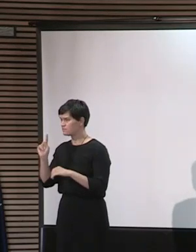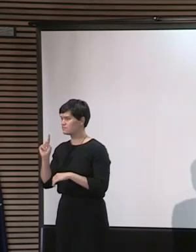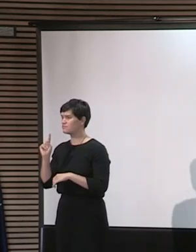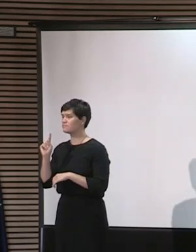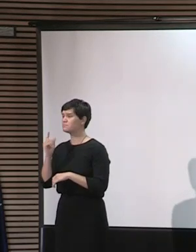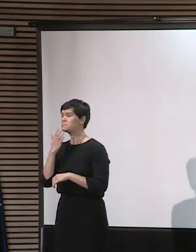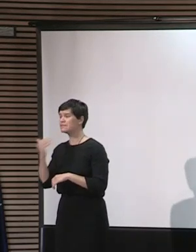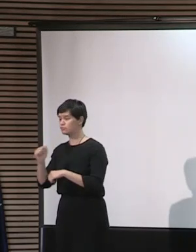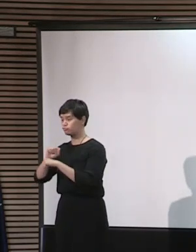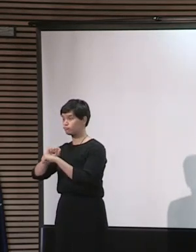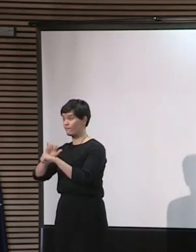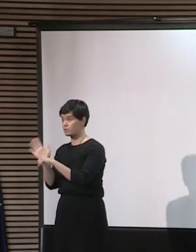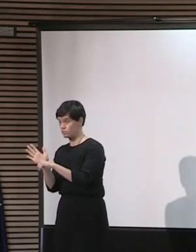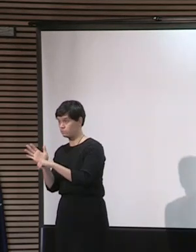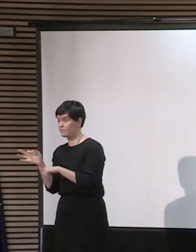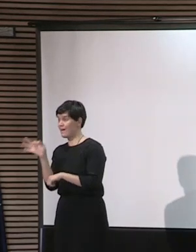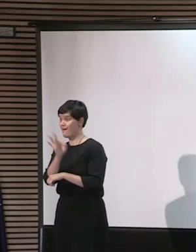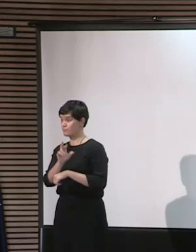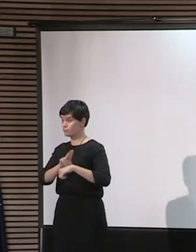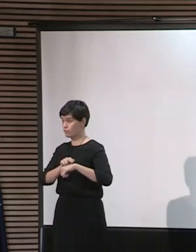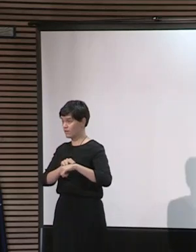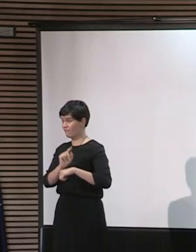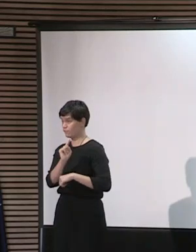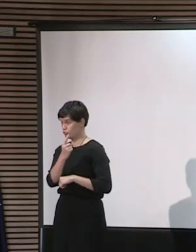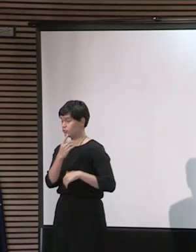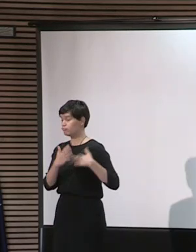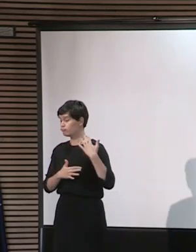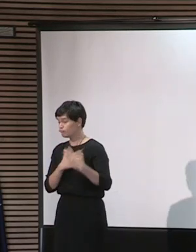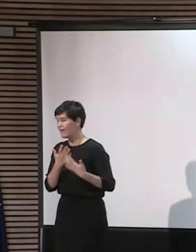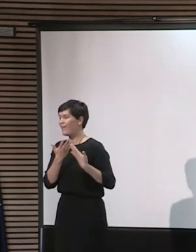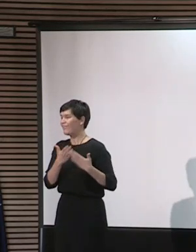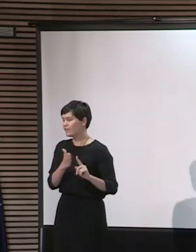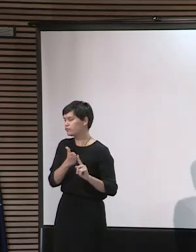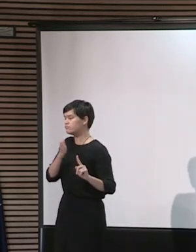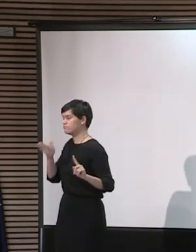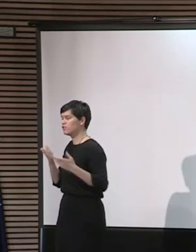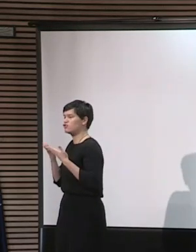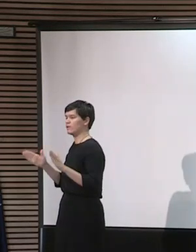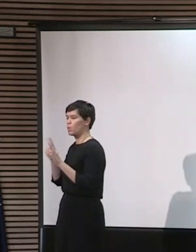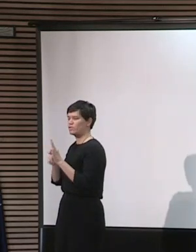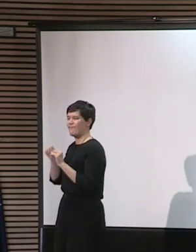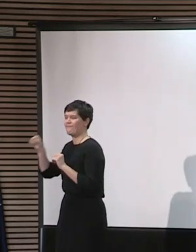then I'm open up for questions. What I'll do at